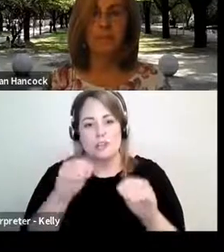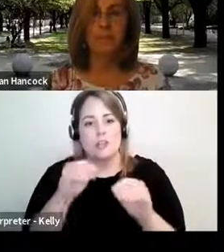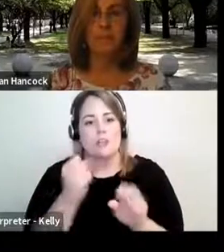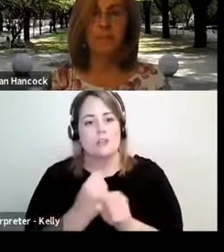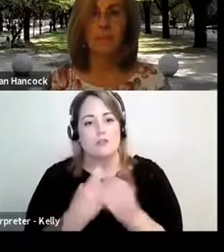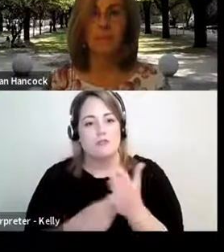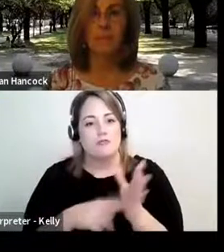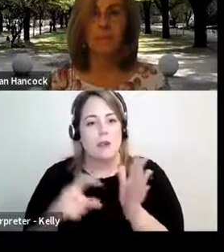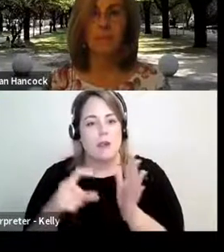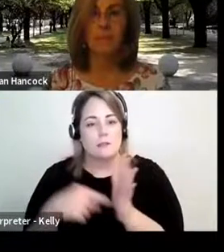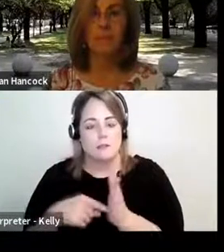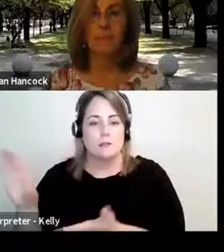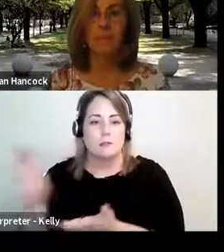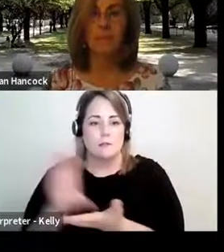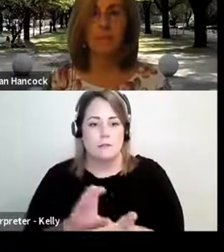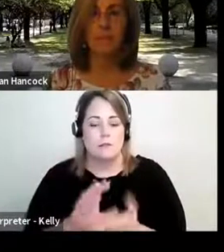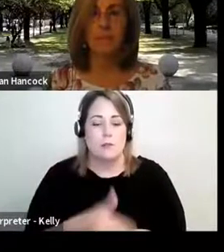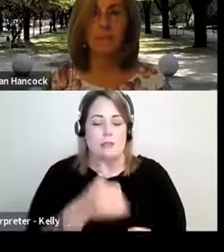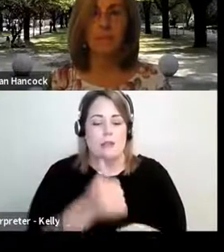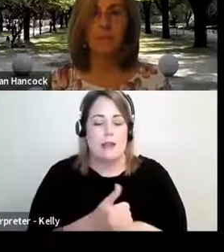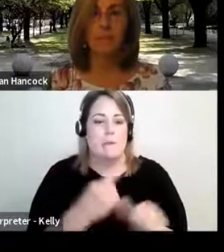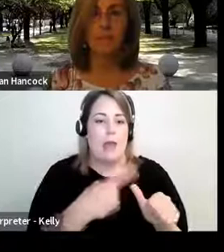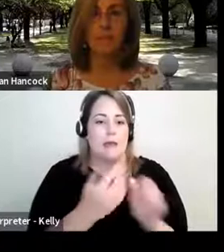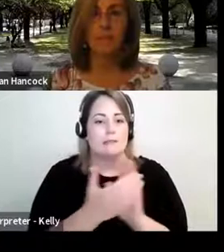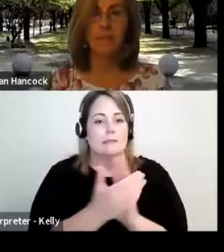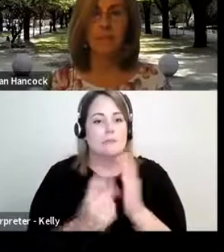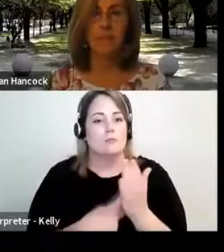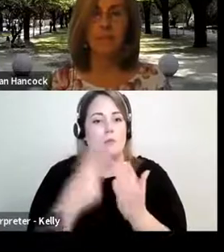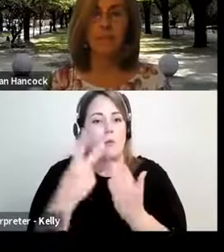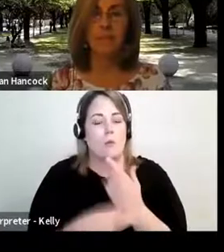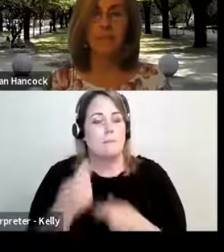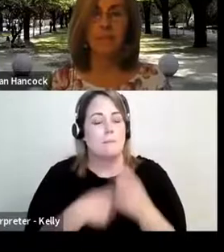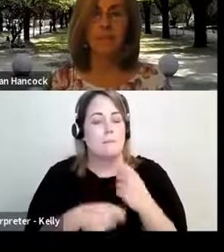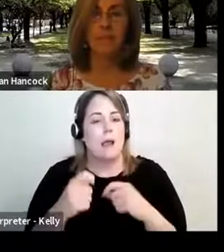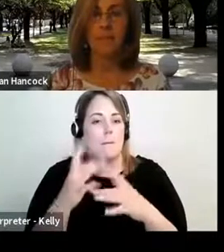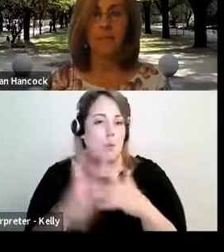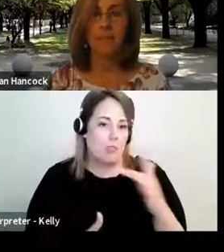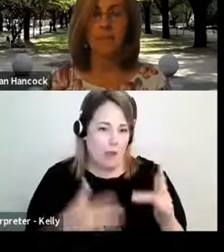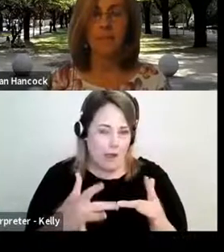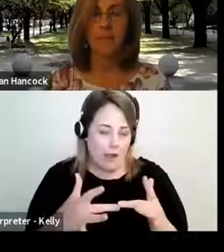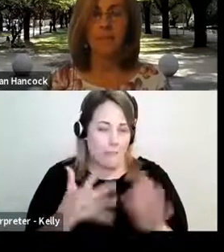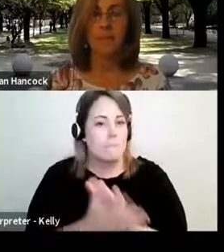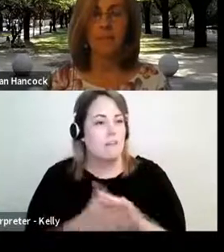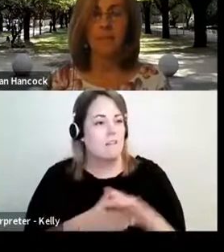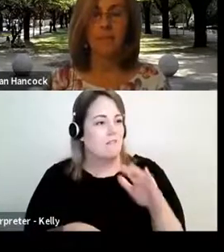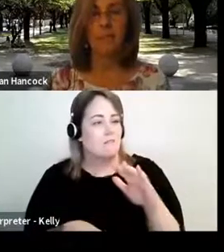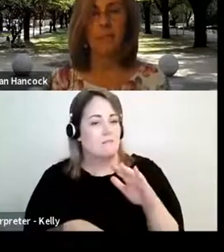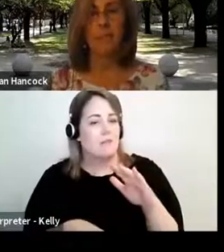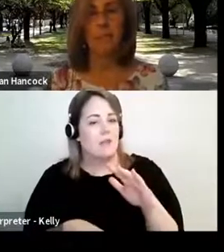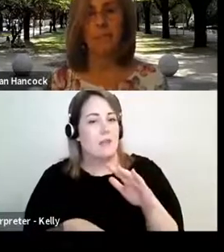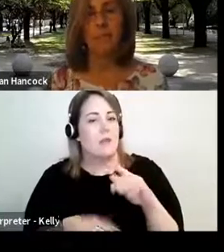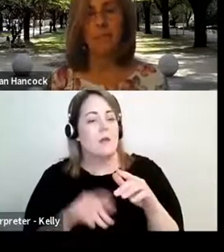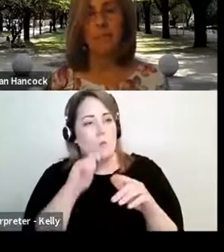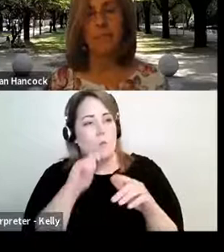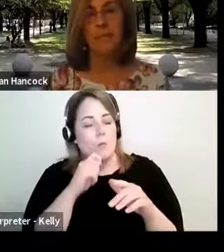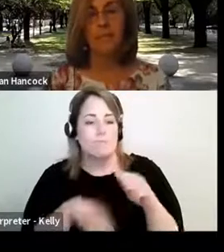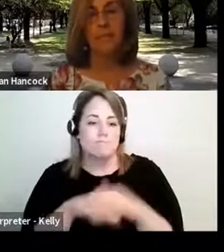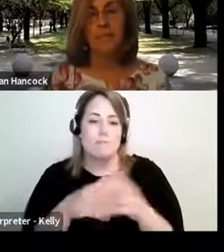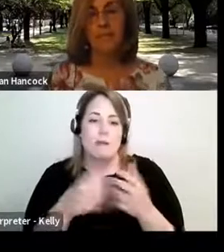our A-Skills program to be online so that there will be openly licensed resources and we've since